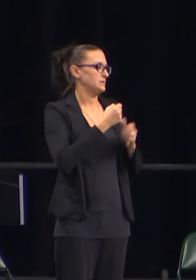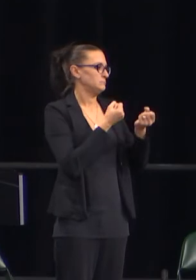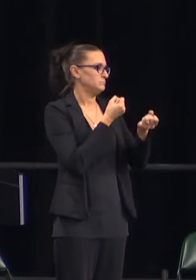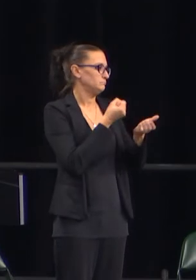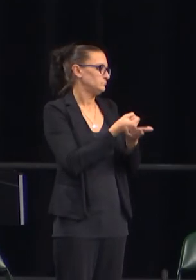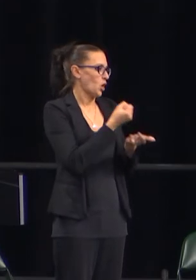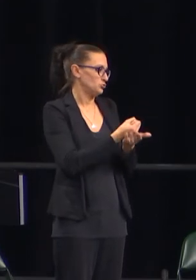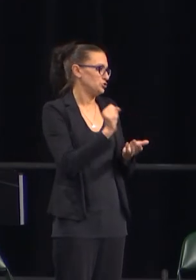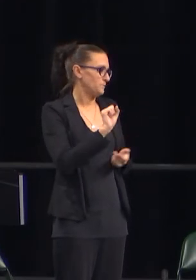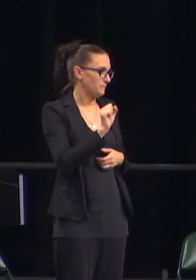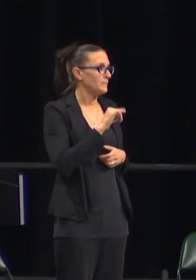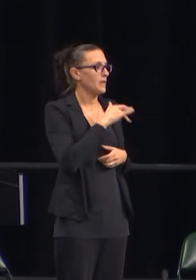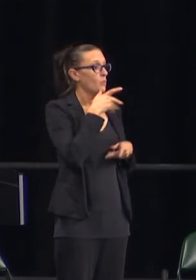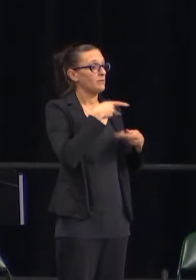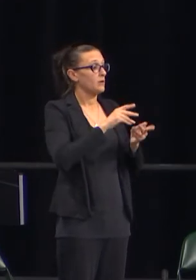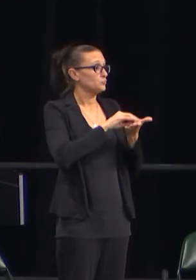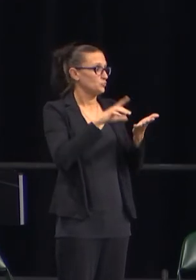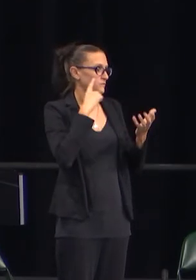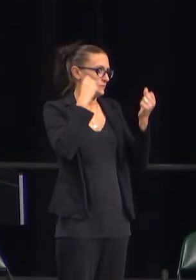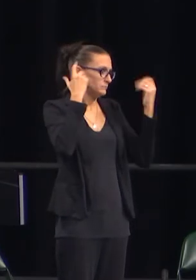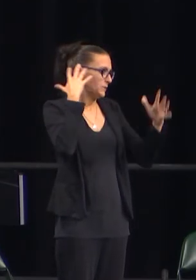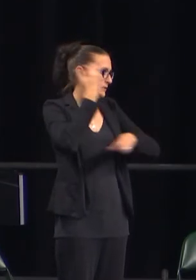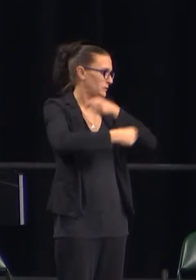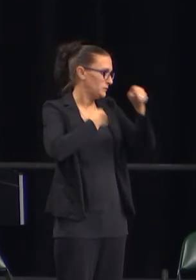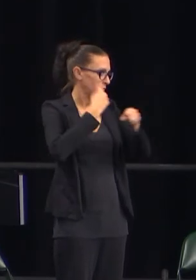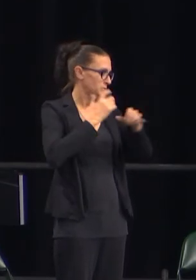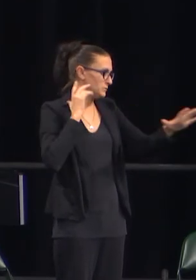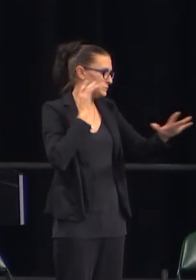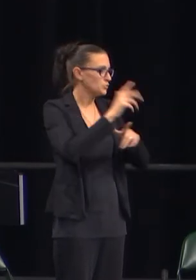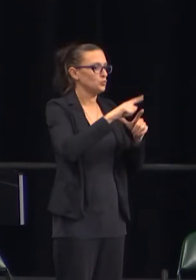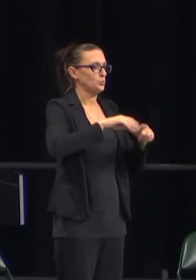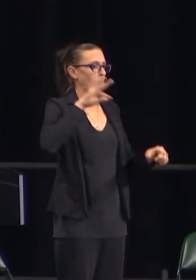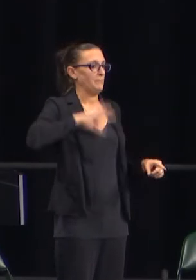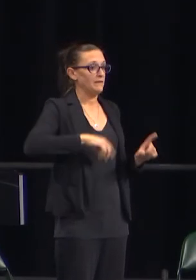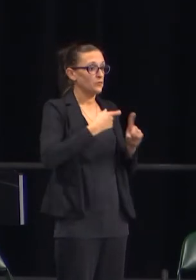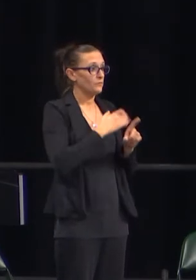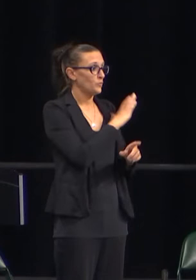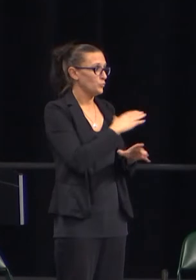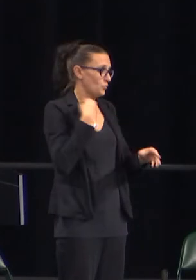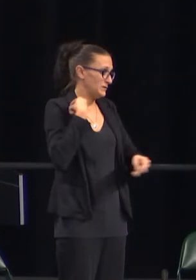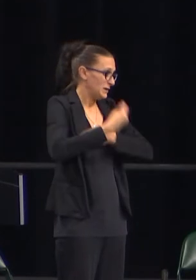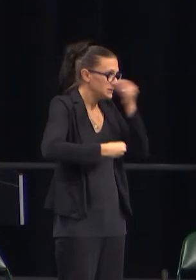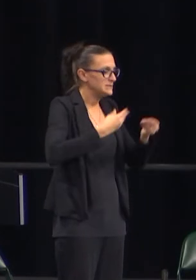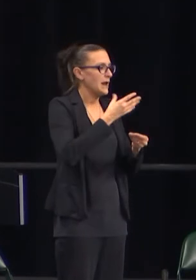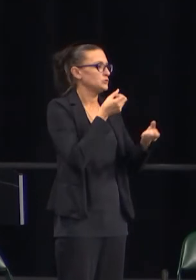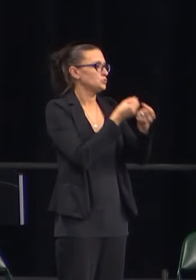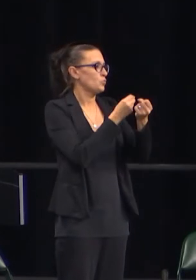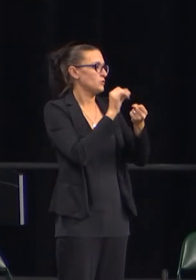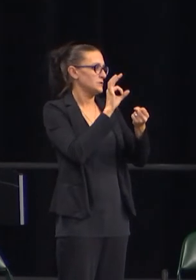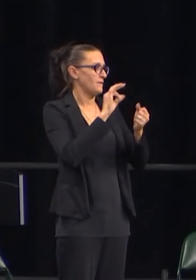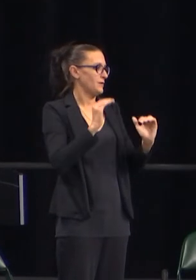This will allow students for generations to come to benefit from your legacy as supporters of higher education,